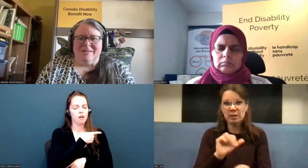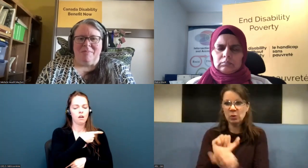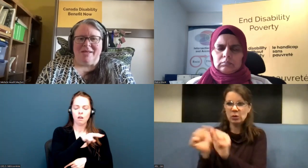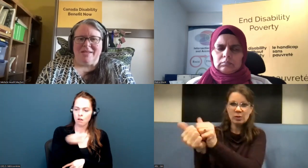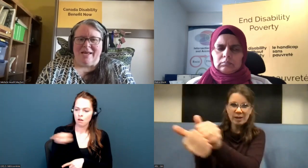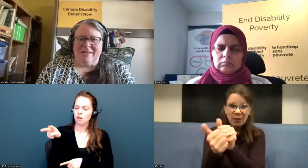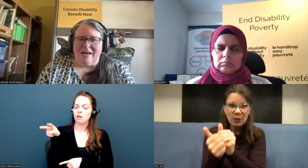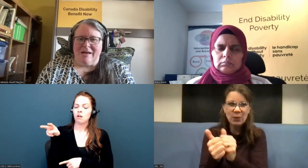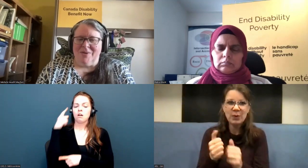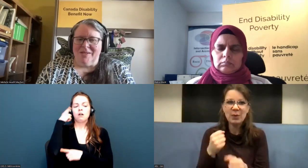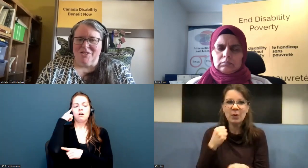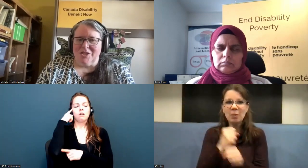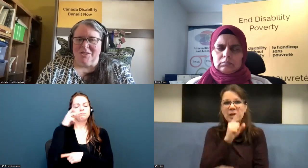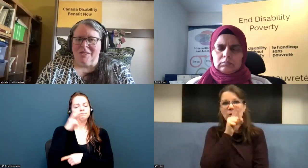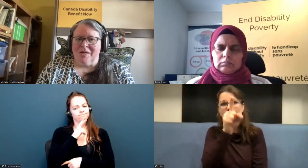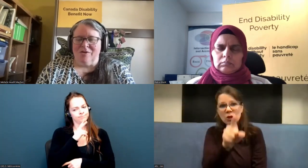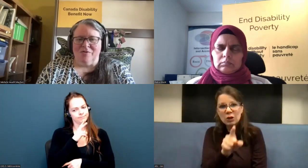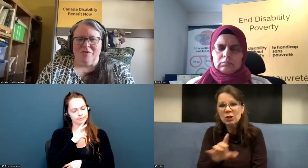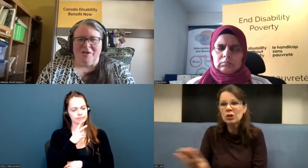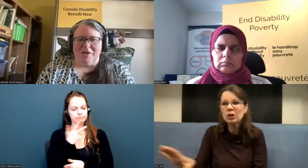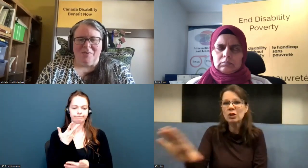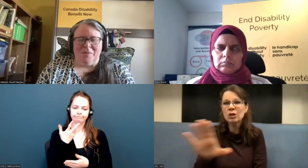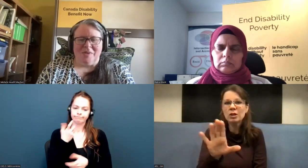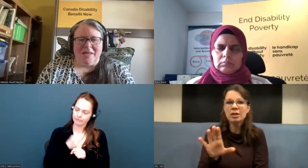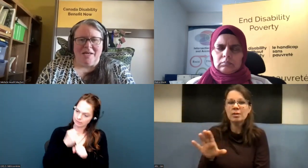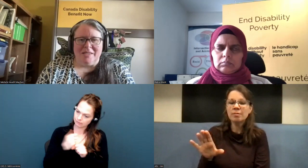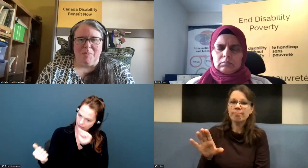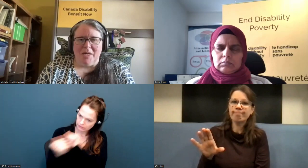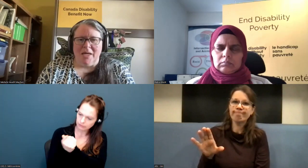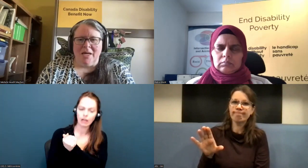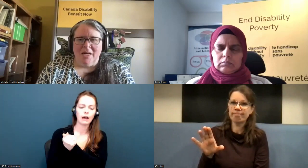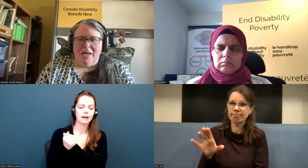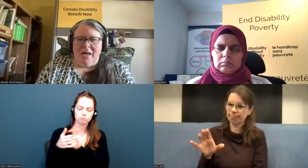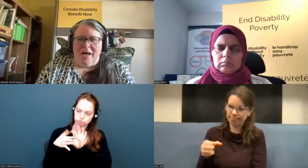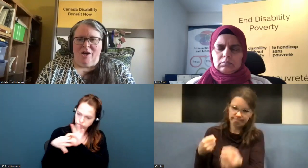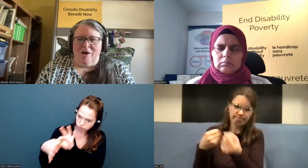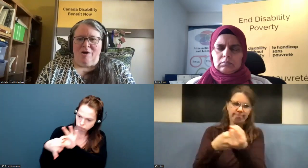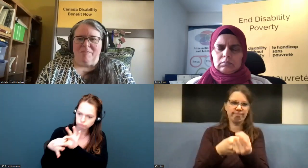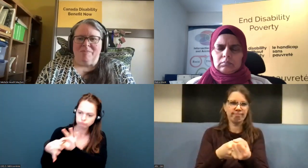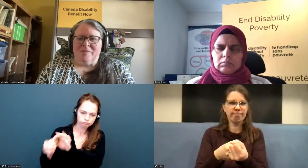TO MAINTAIN THEIR COALITION WITH THE NDP.